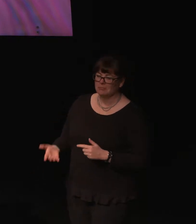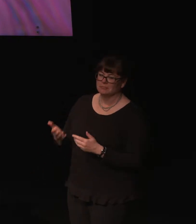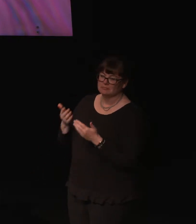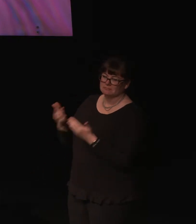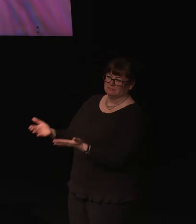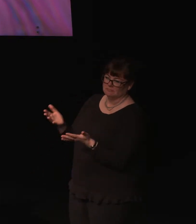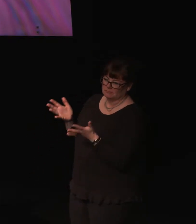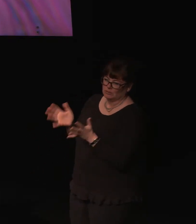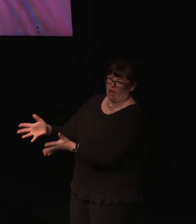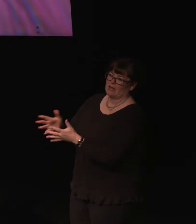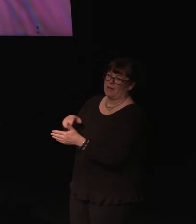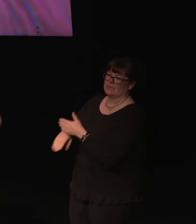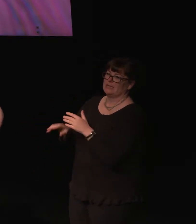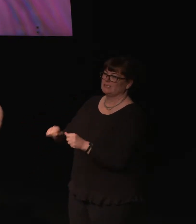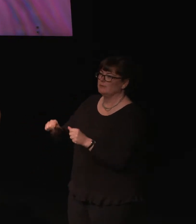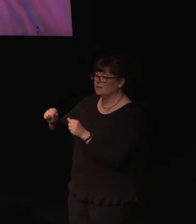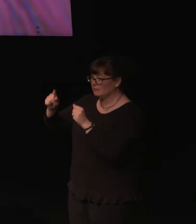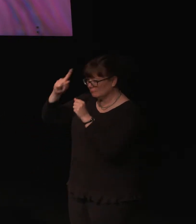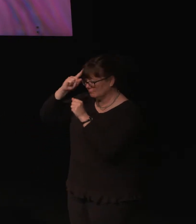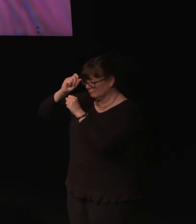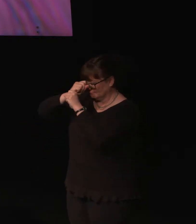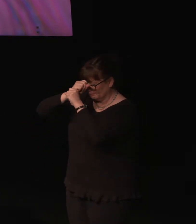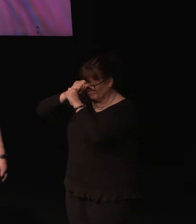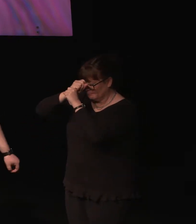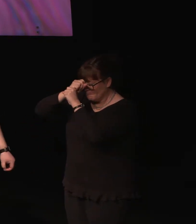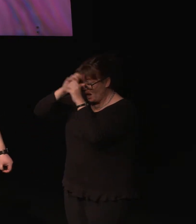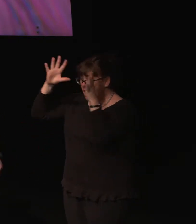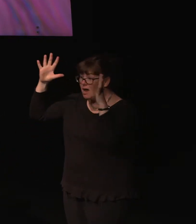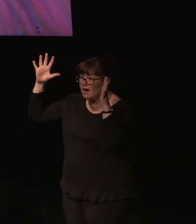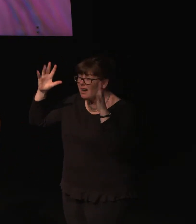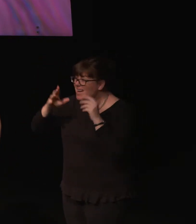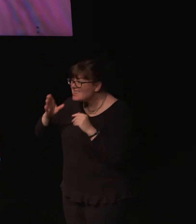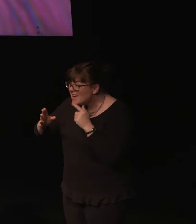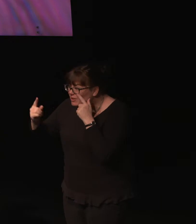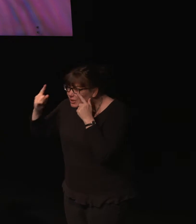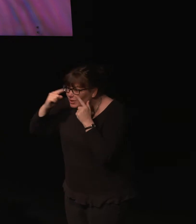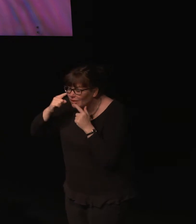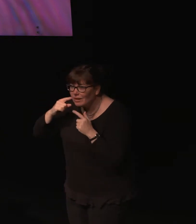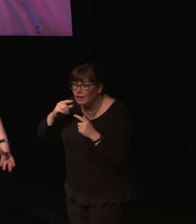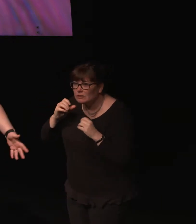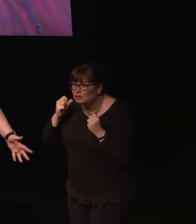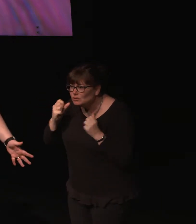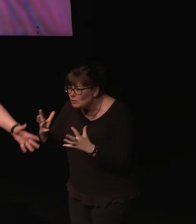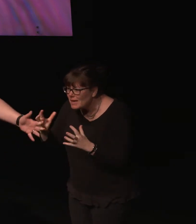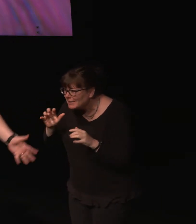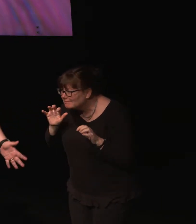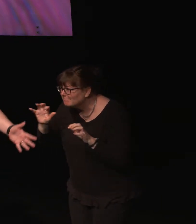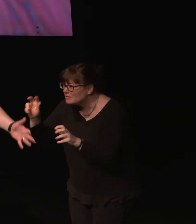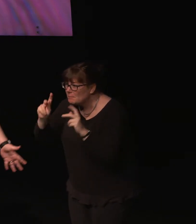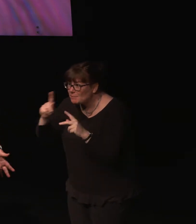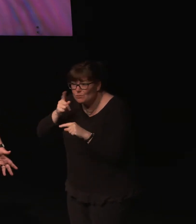and it blew my mind. It never occurred to me that there were so many people who just couldn't play my game.